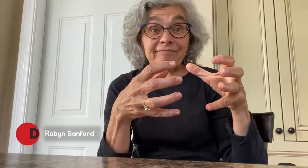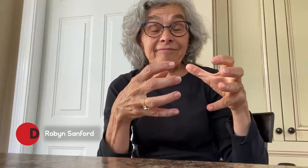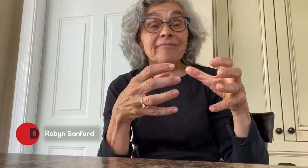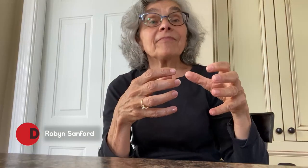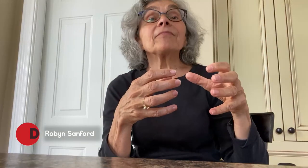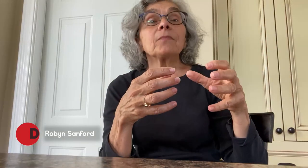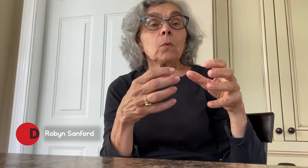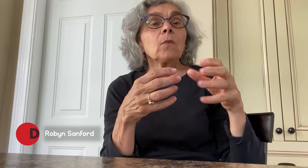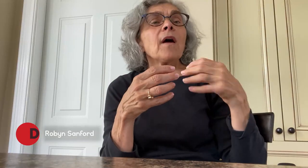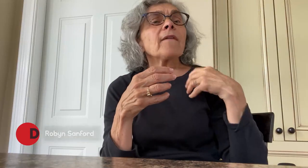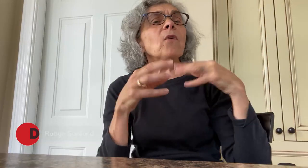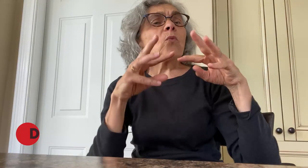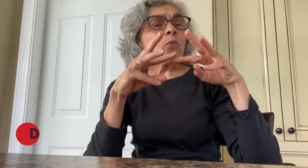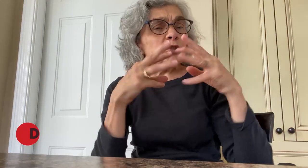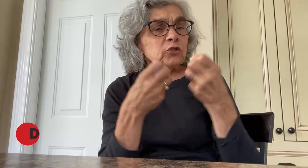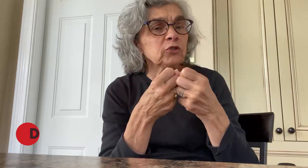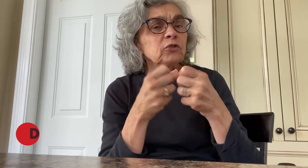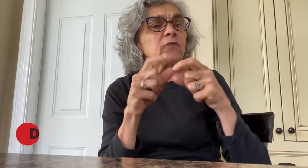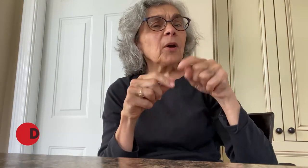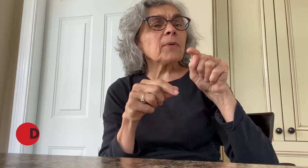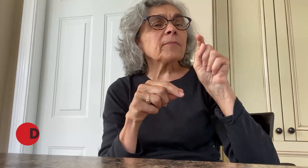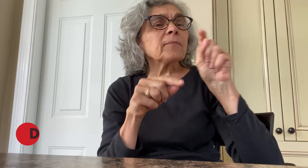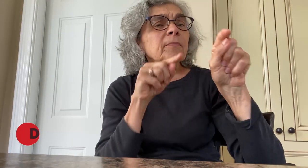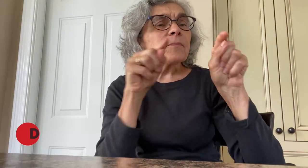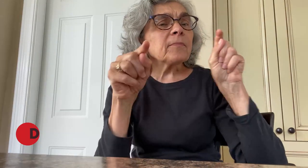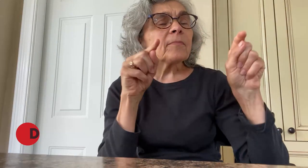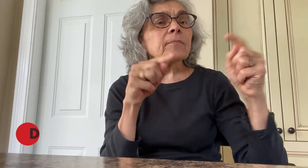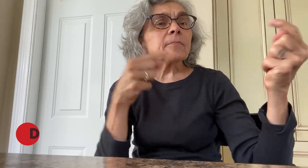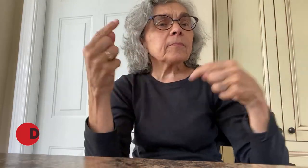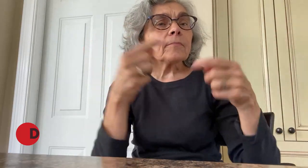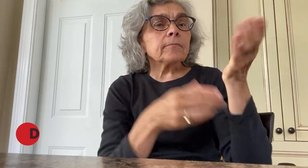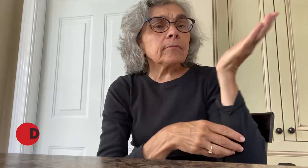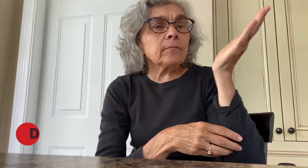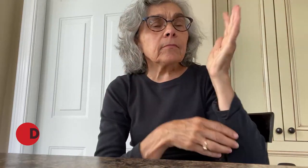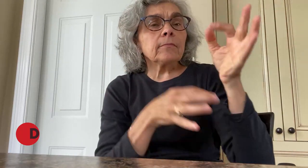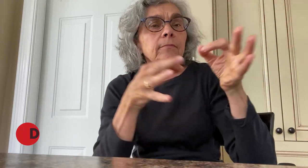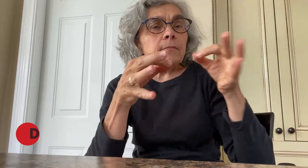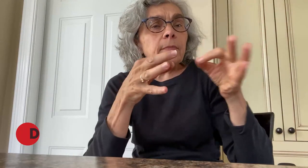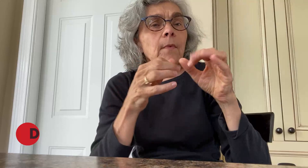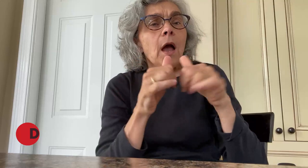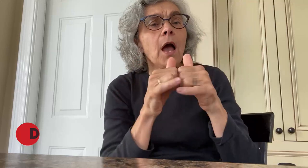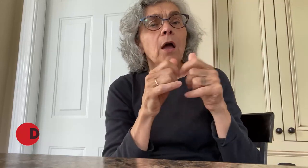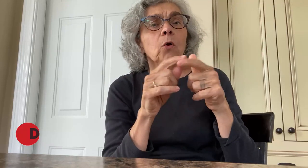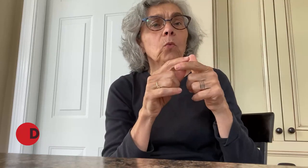We had workshops with people giving presentations on how to